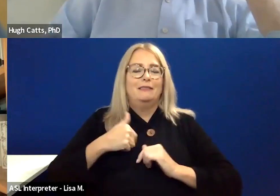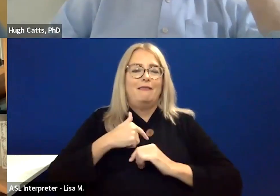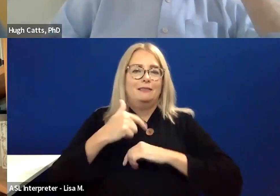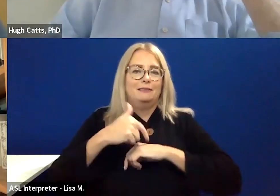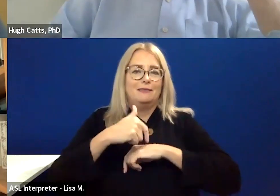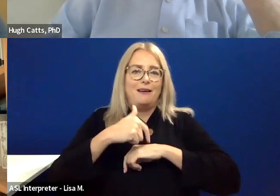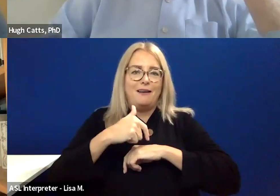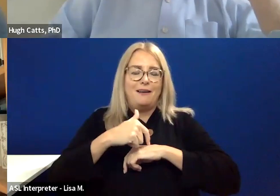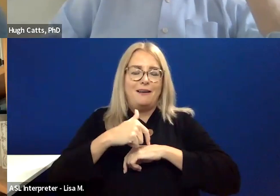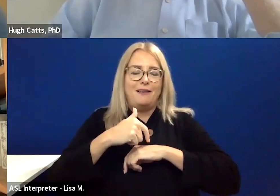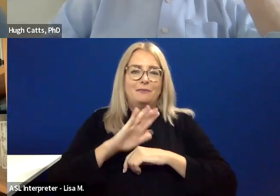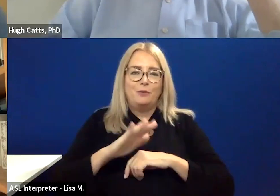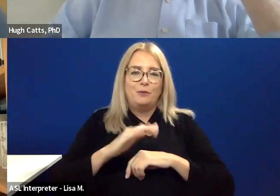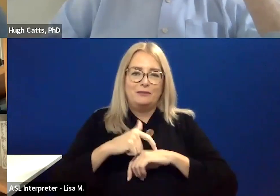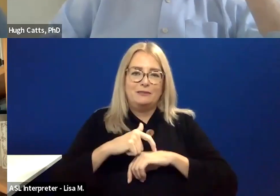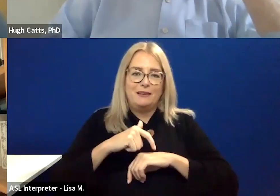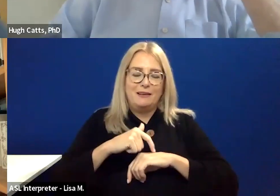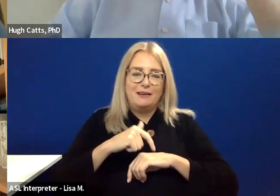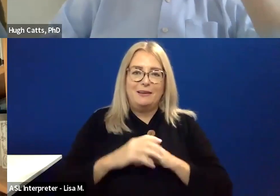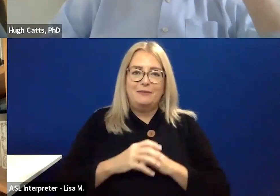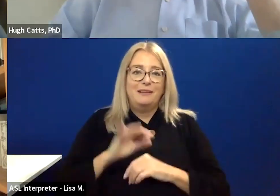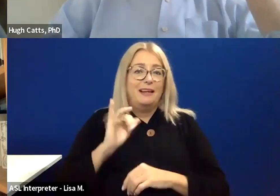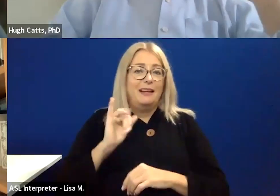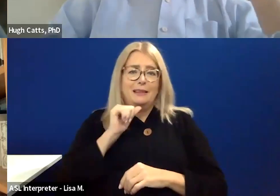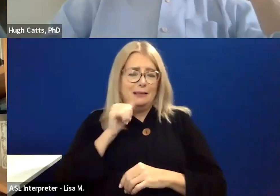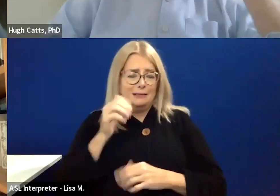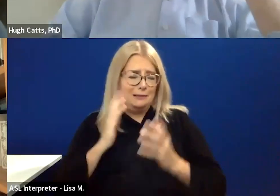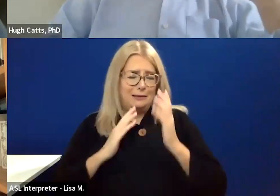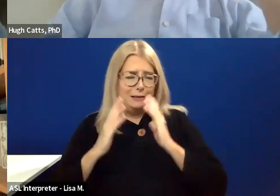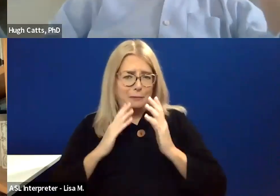he that wasn't embarrassing at all you know I thought for sure it was going to end when she